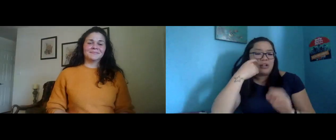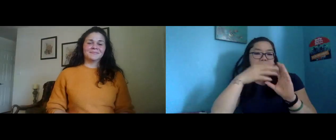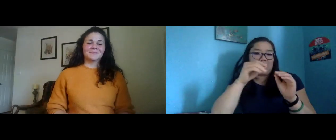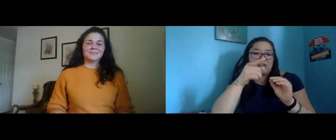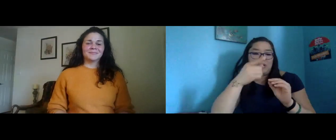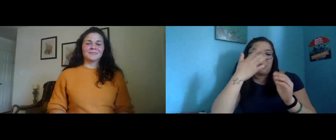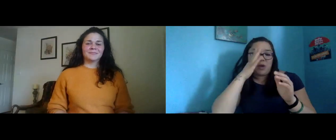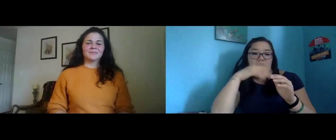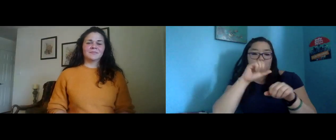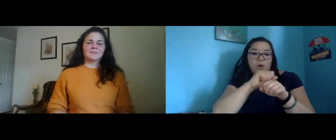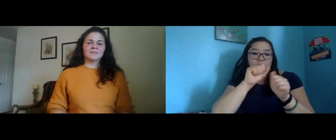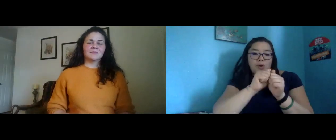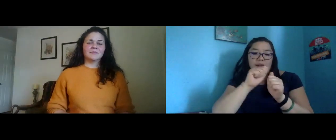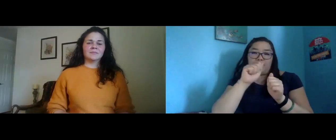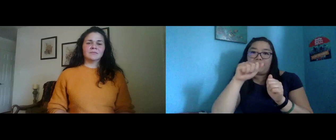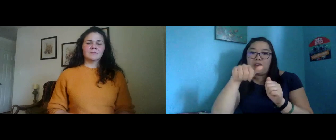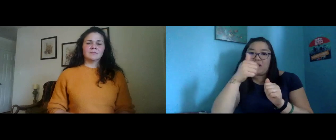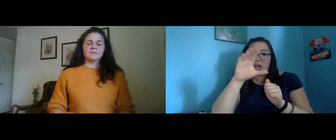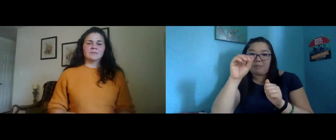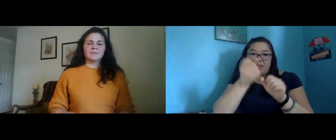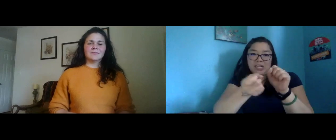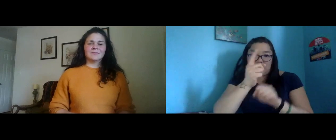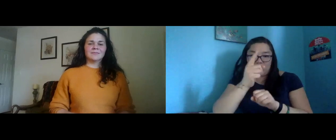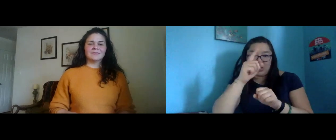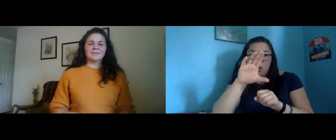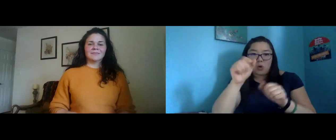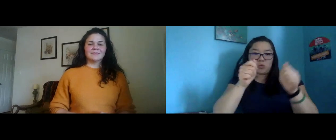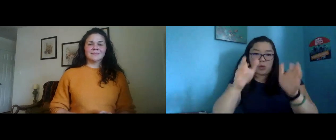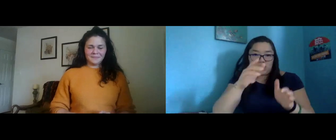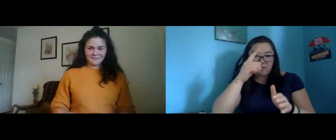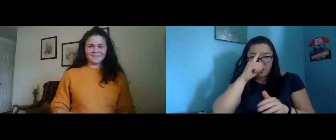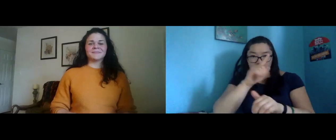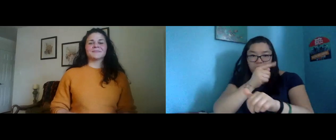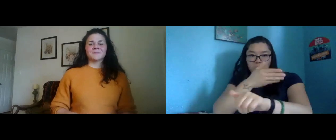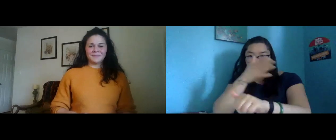P: You mentioned that you’ll work with a company next year as a Co-Director for The Music Man.